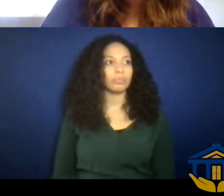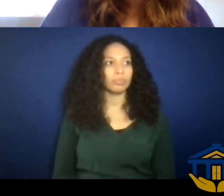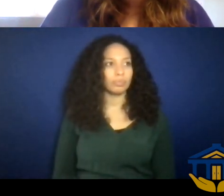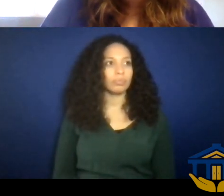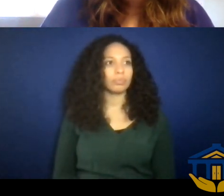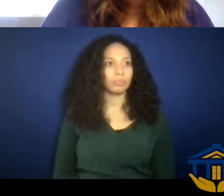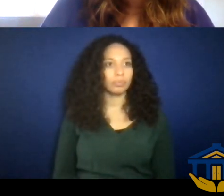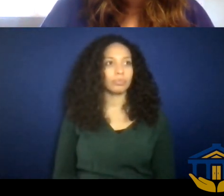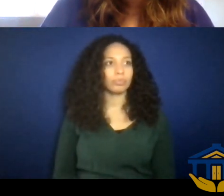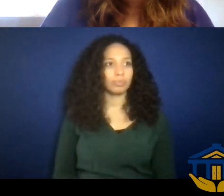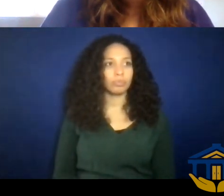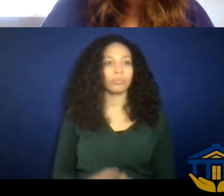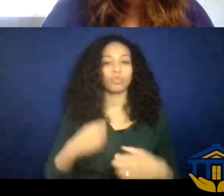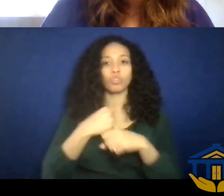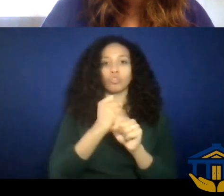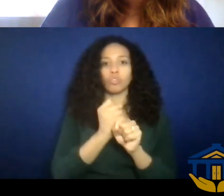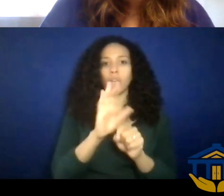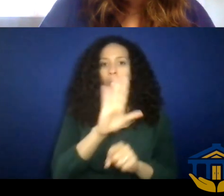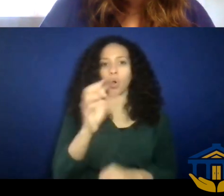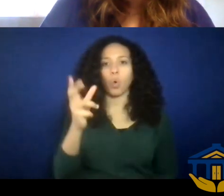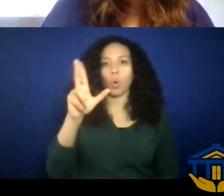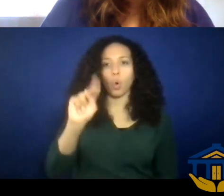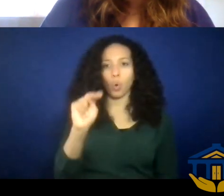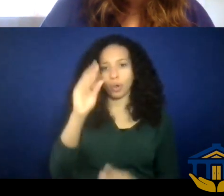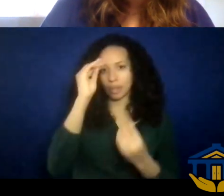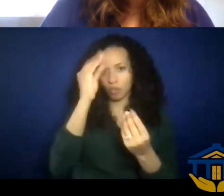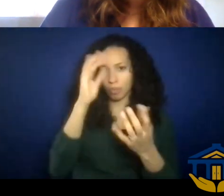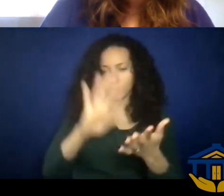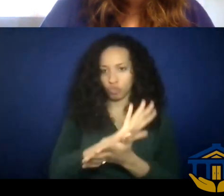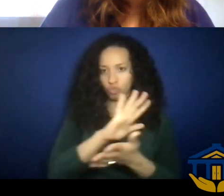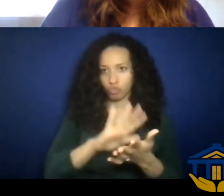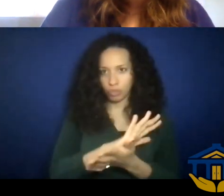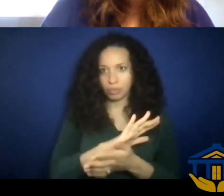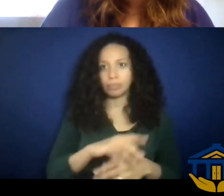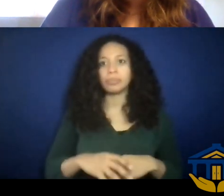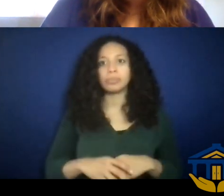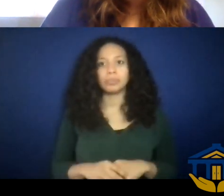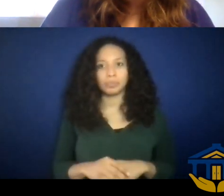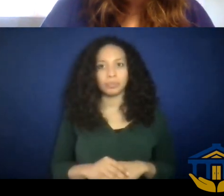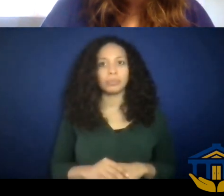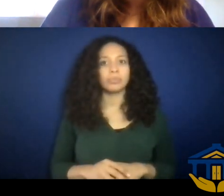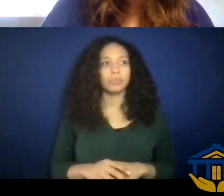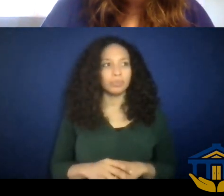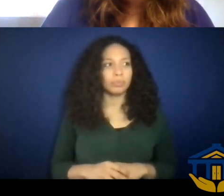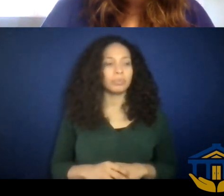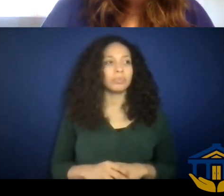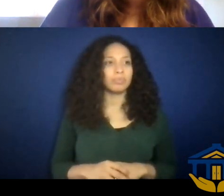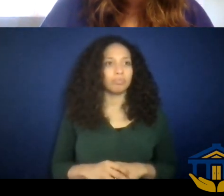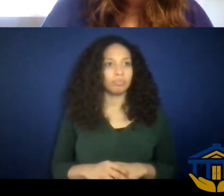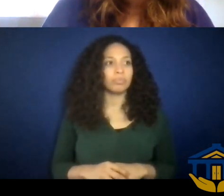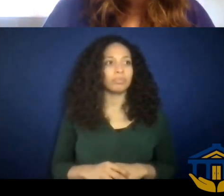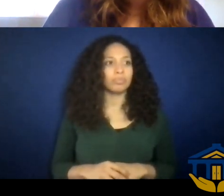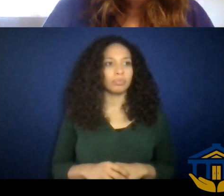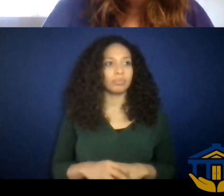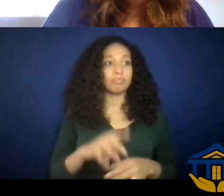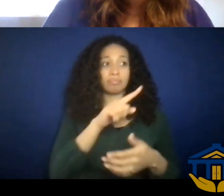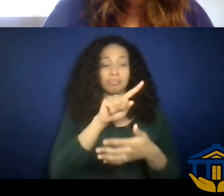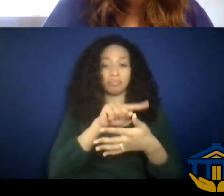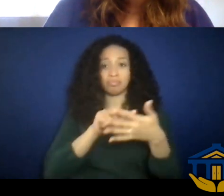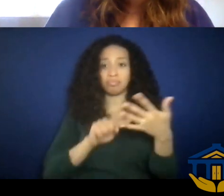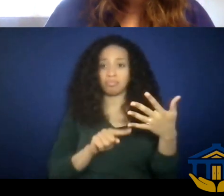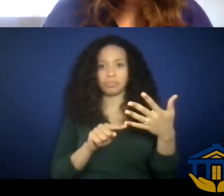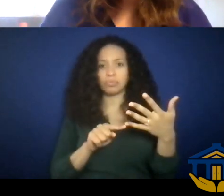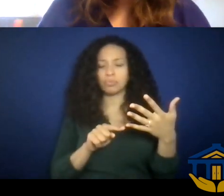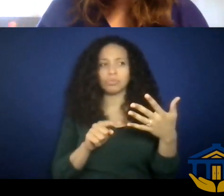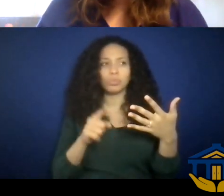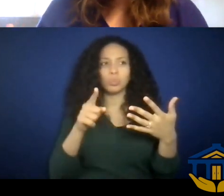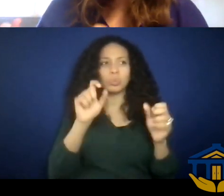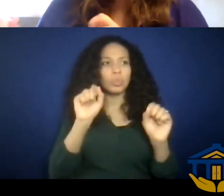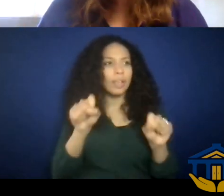your own information sheets. So these could be things, um, where you just keep a real quick sheet